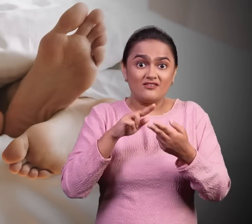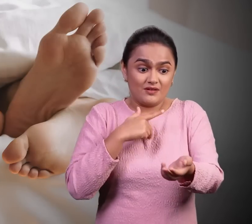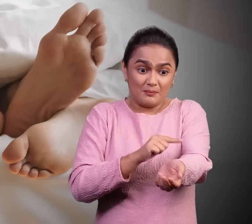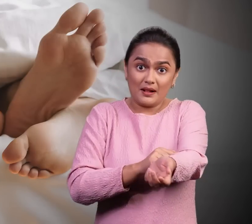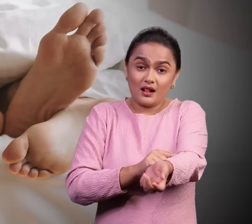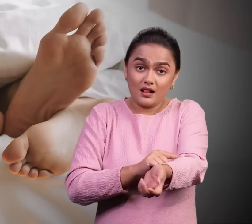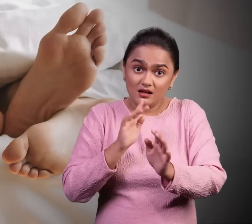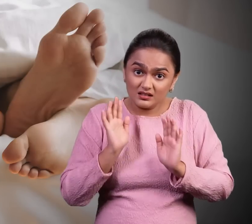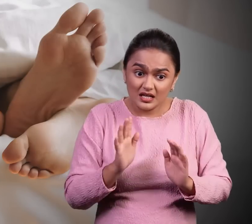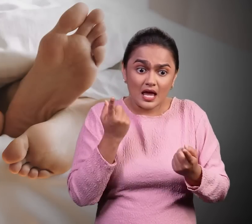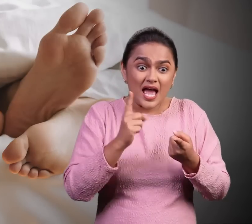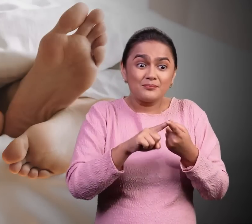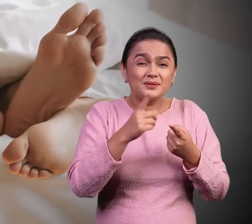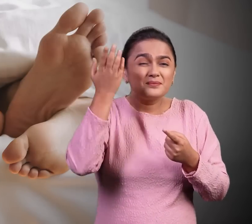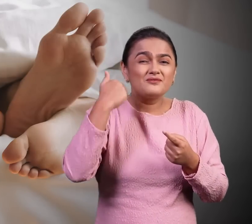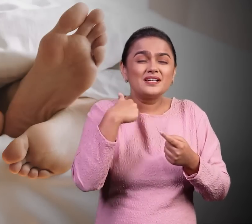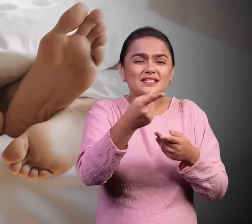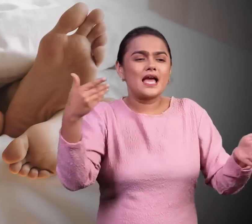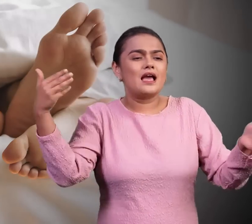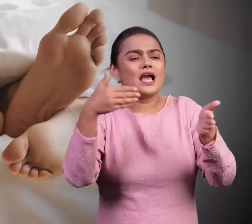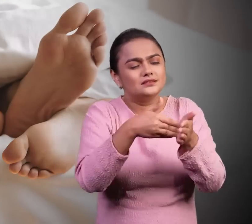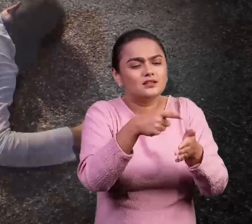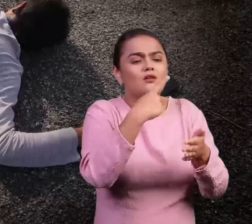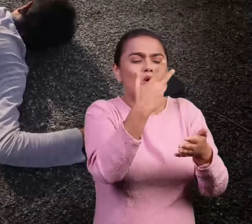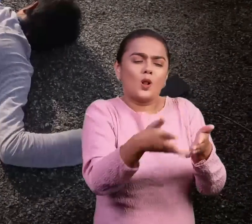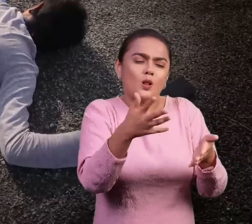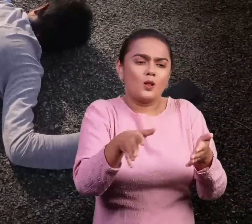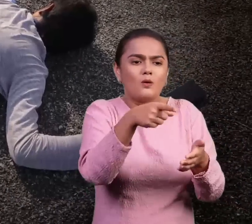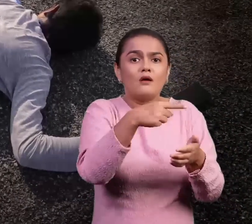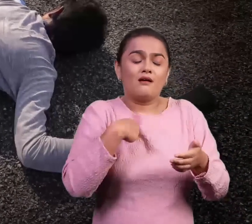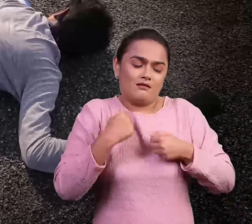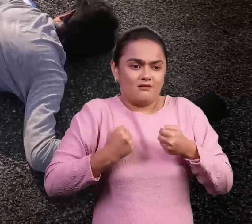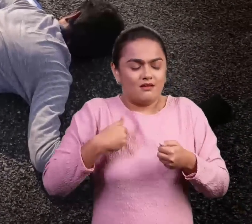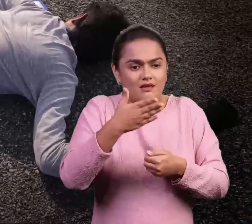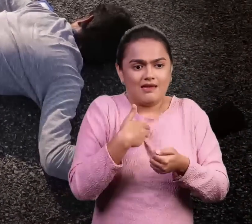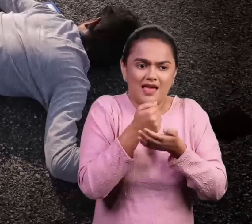What if your blood contacts an infected person’s, like when helping an HIV-positive accident victim?